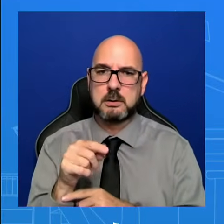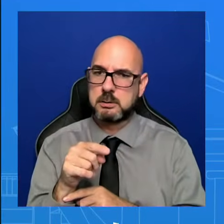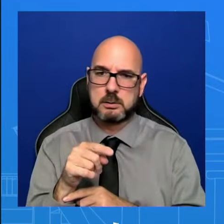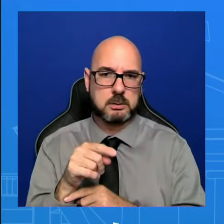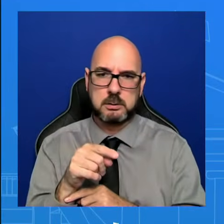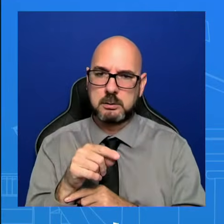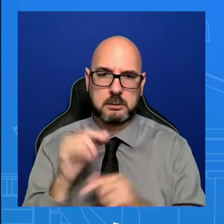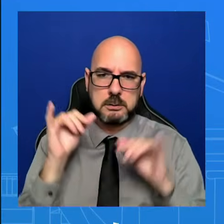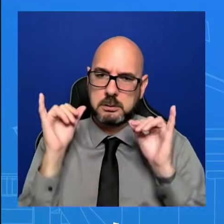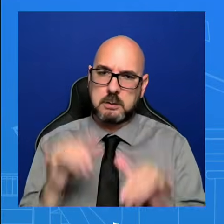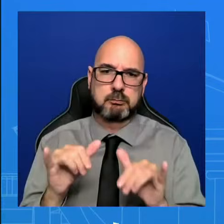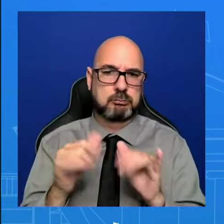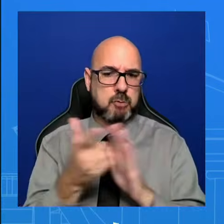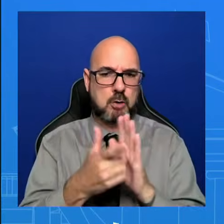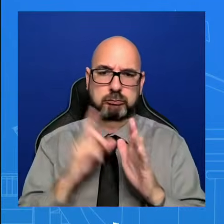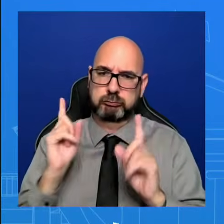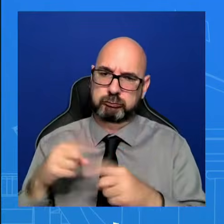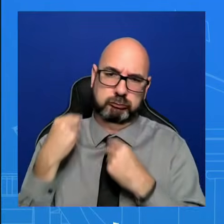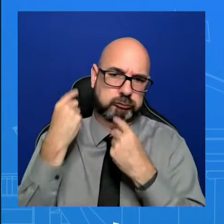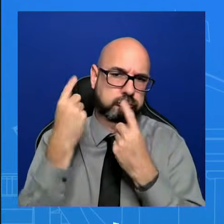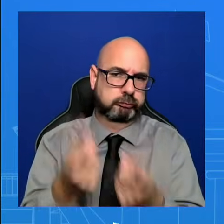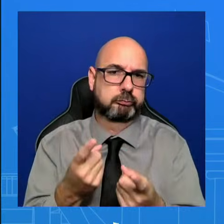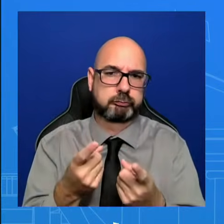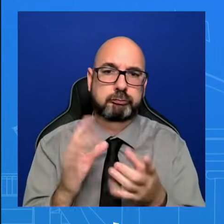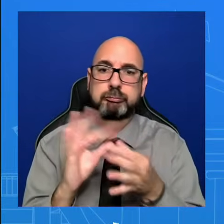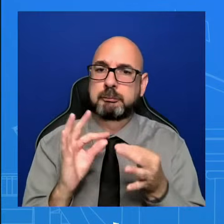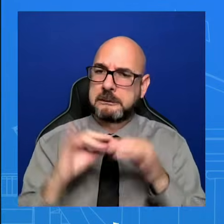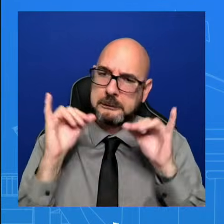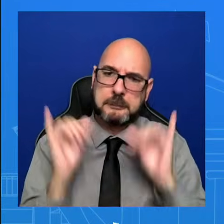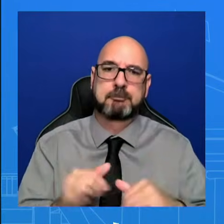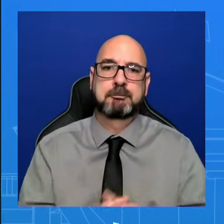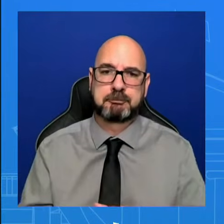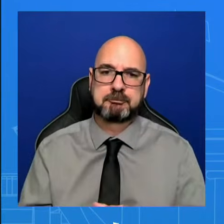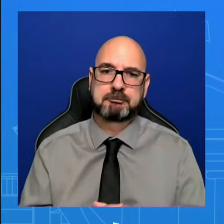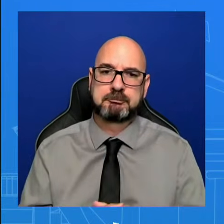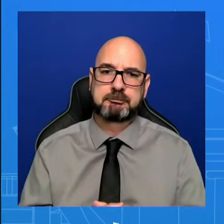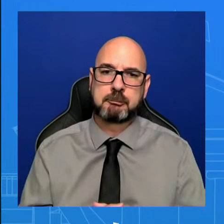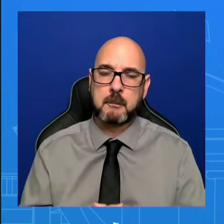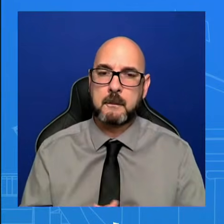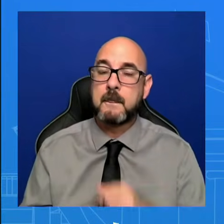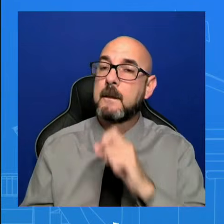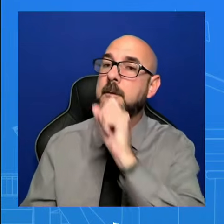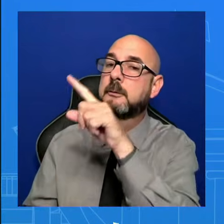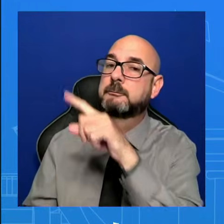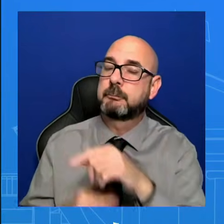Go ahead. Karine. Ms. Jean-Pierre: Oh. The Press: Thank you, Karine. Some of these encampments, they had matching tents.